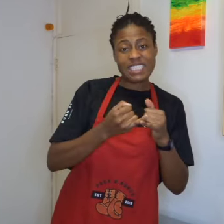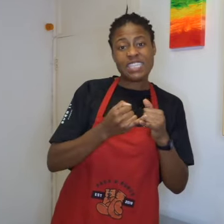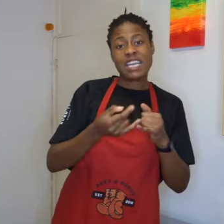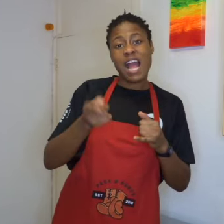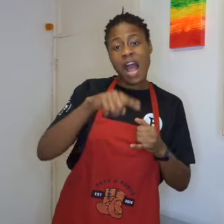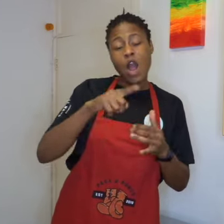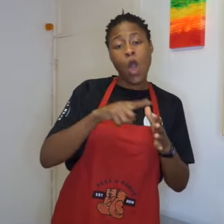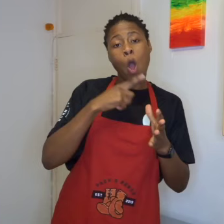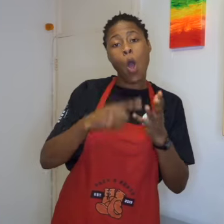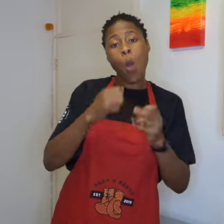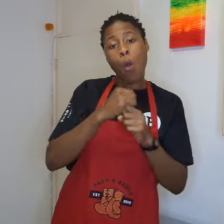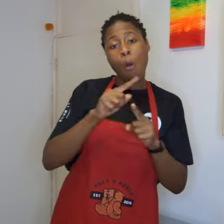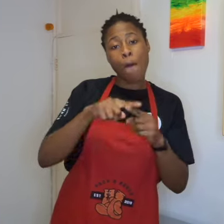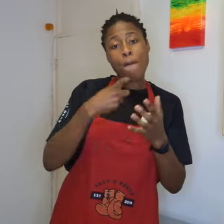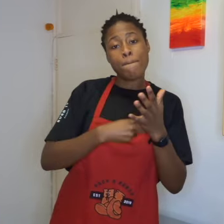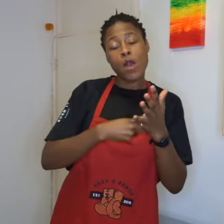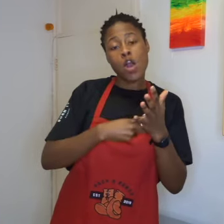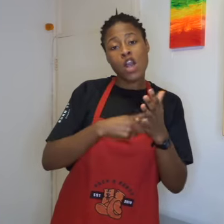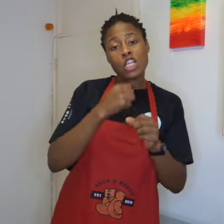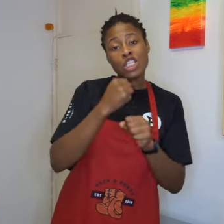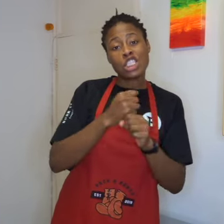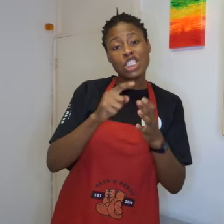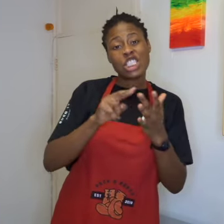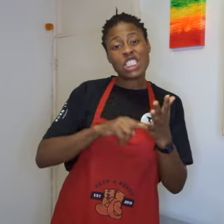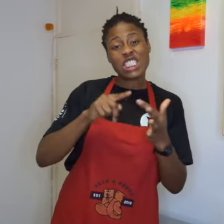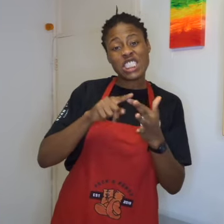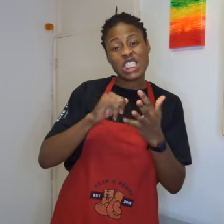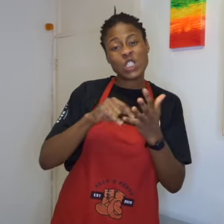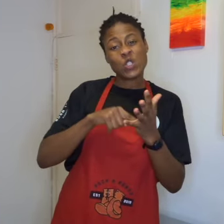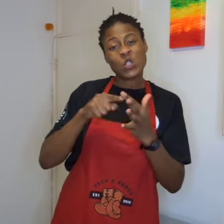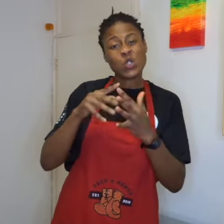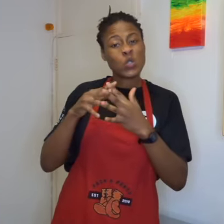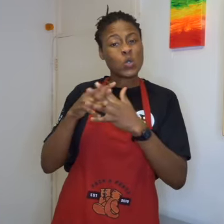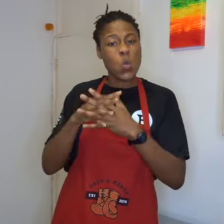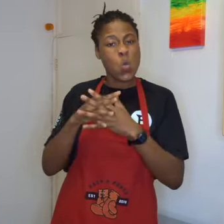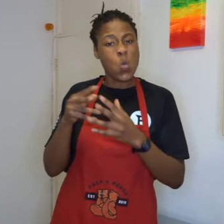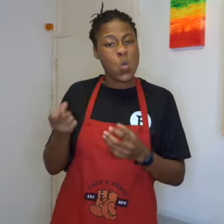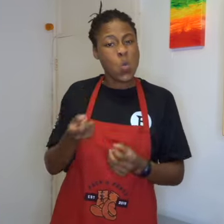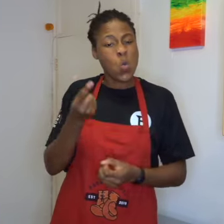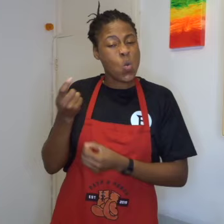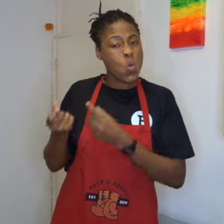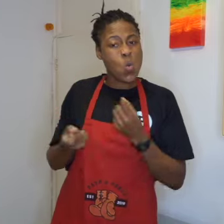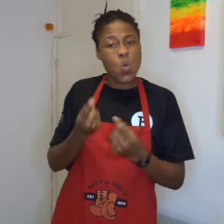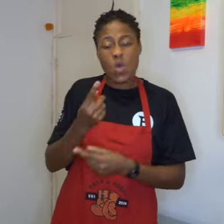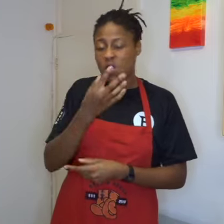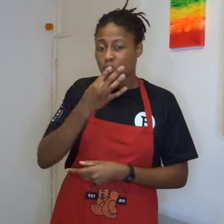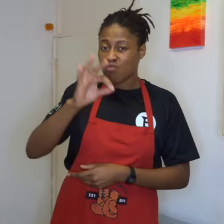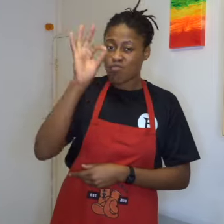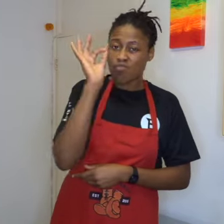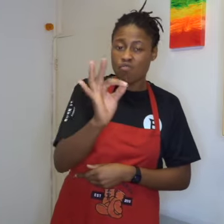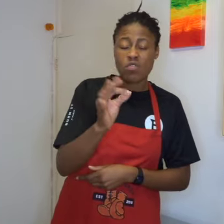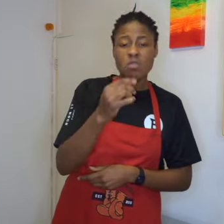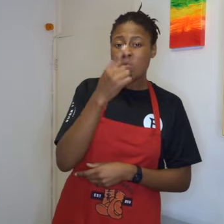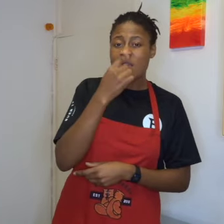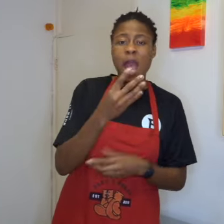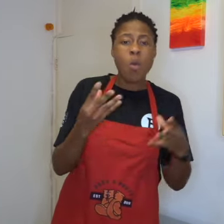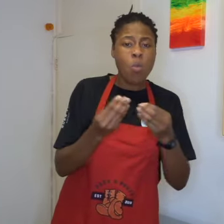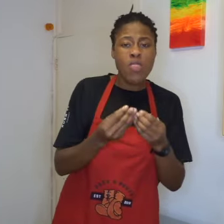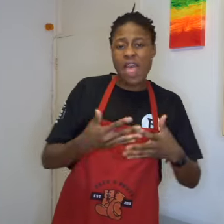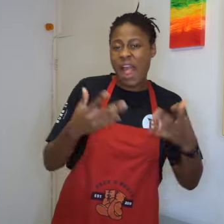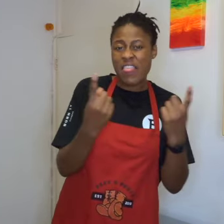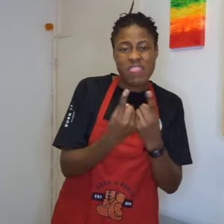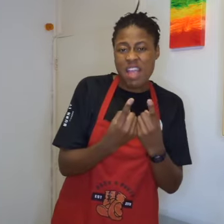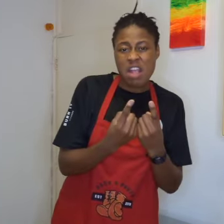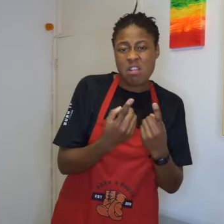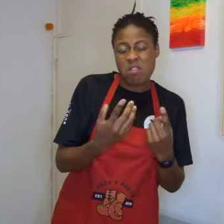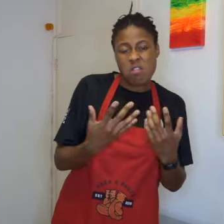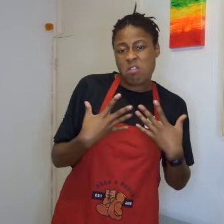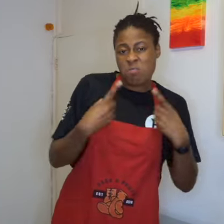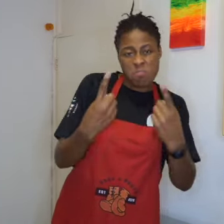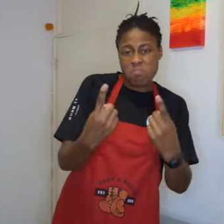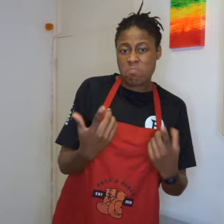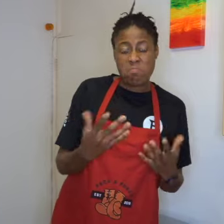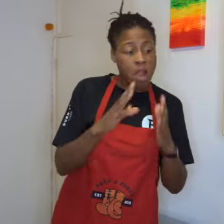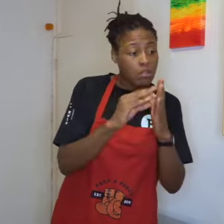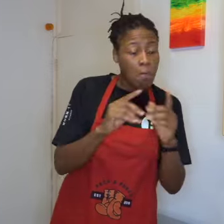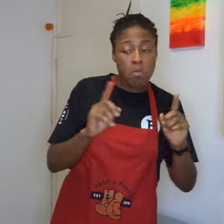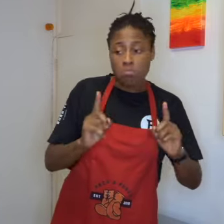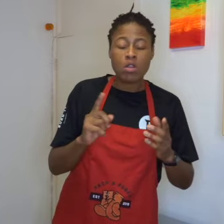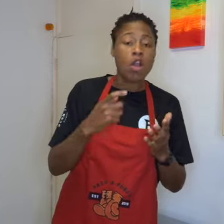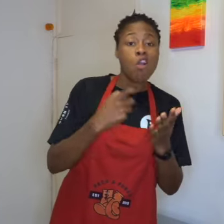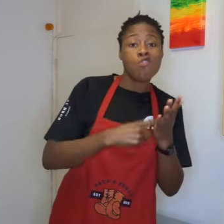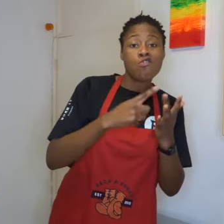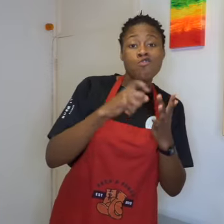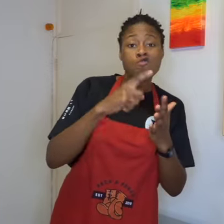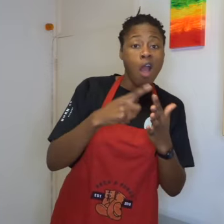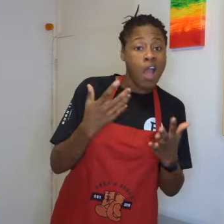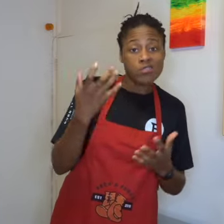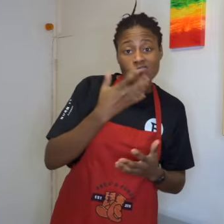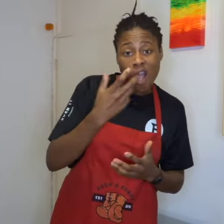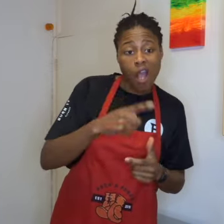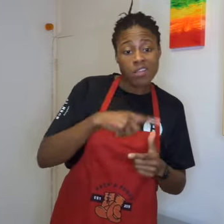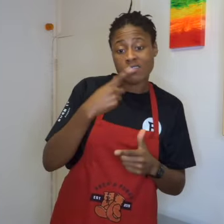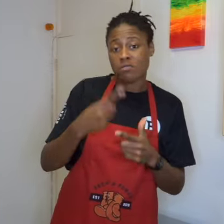stew. This dish is absolutely fantastic. It is very flexible, you can have anything with